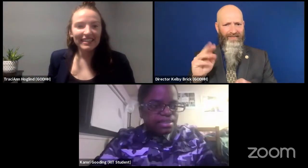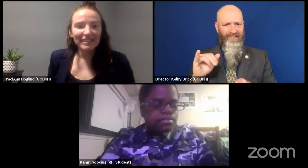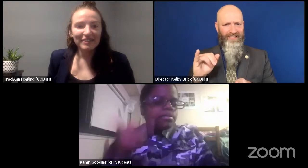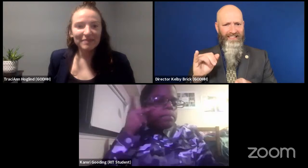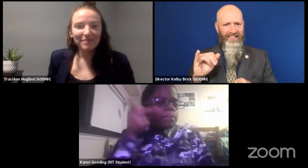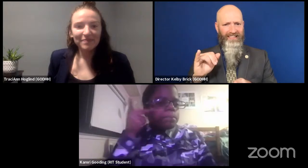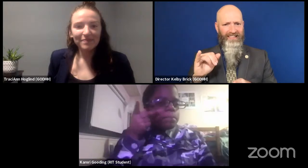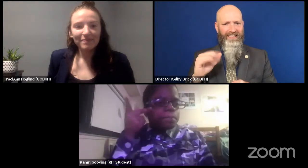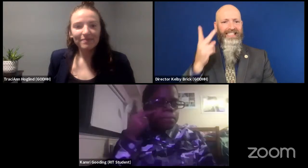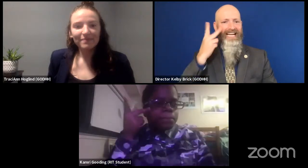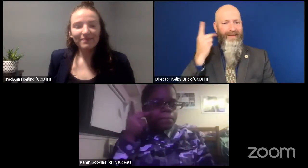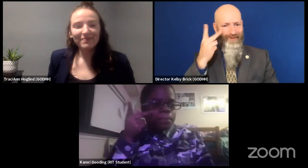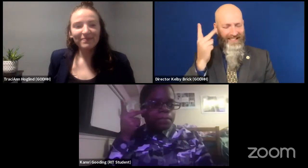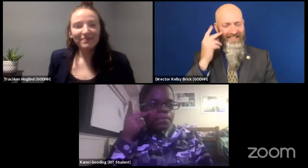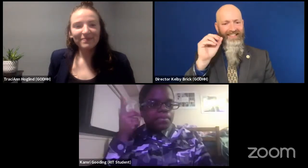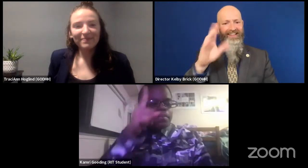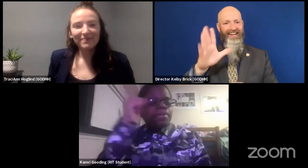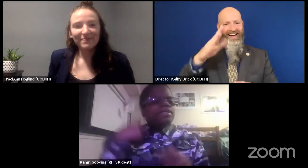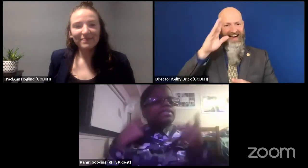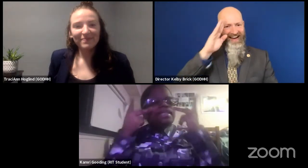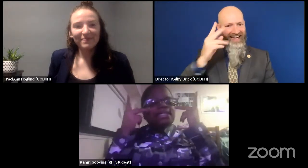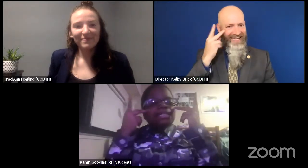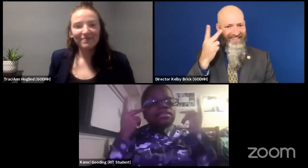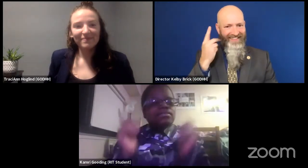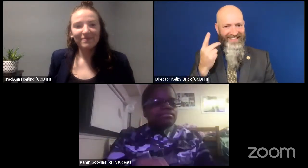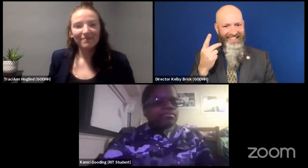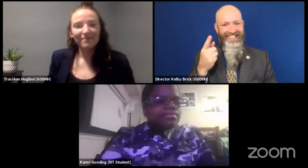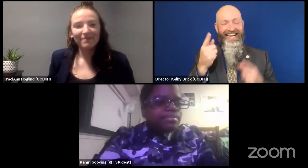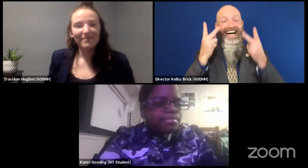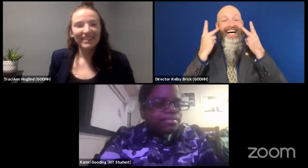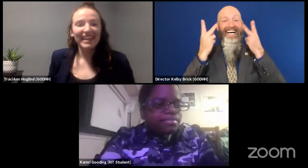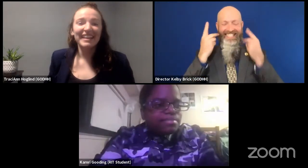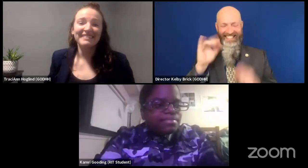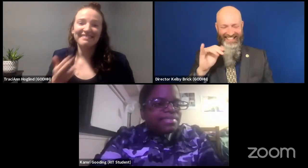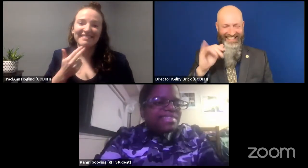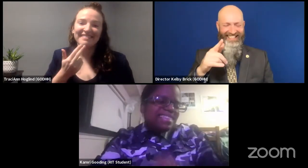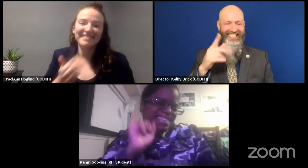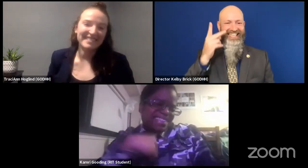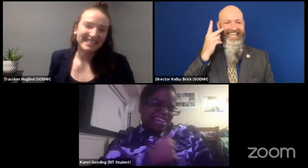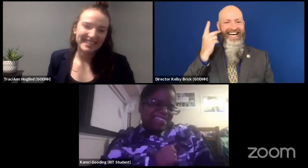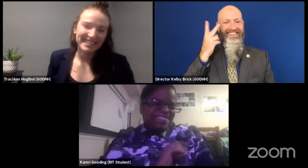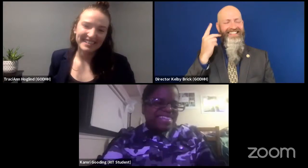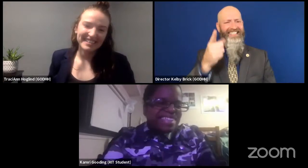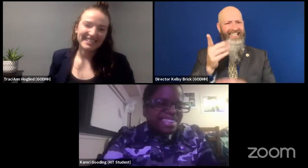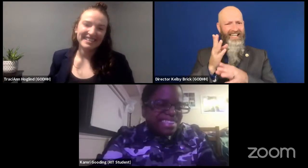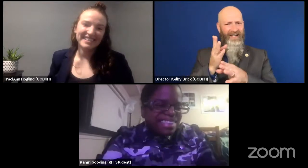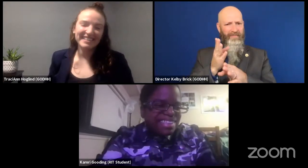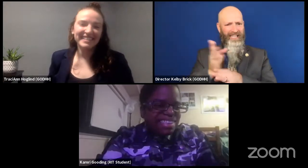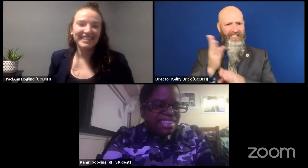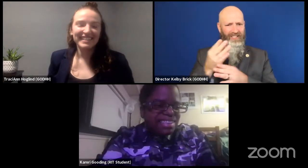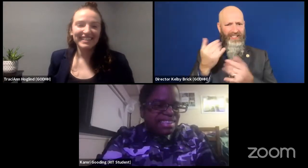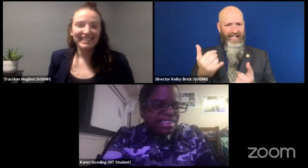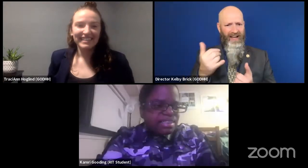What's your name sign? KAMRI GOODING: Because of my glasses.